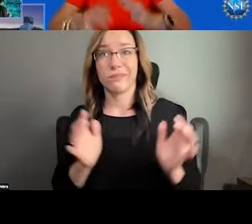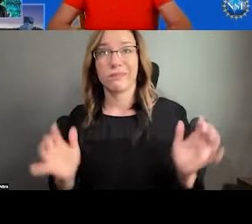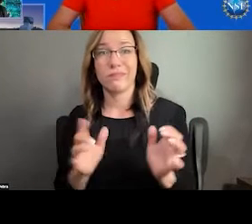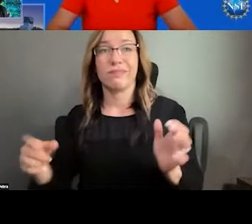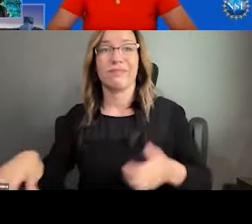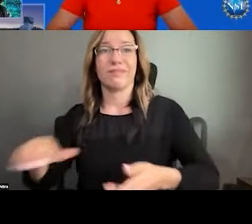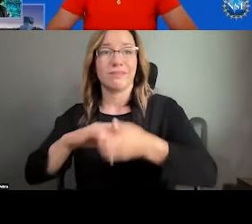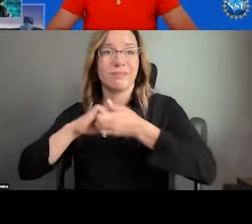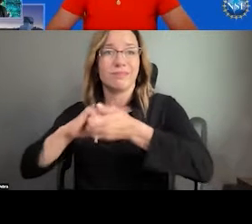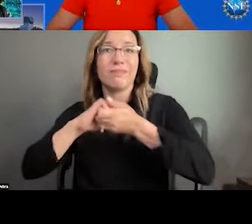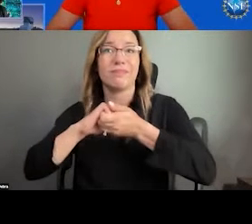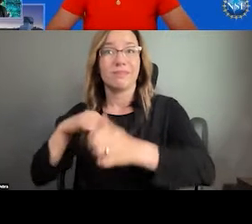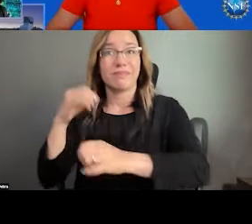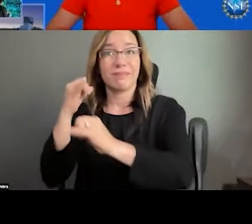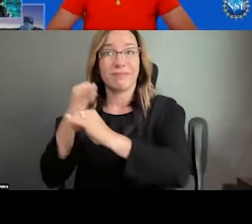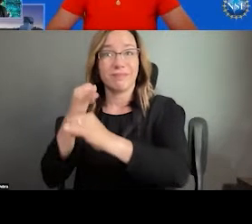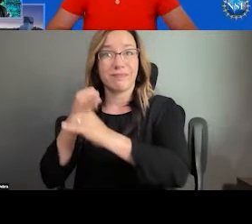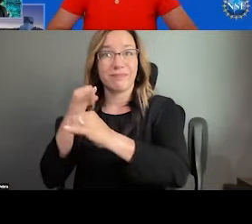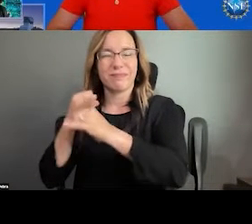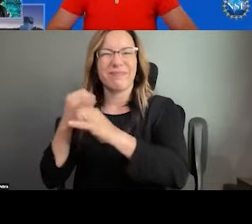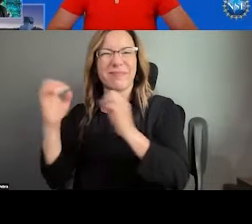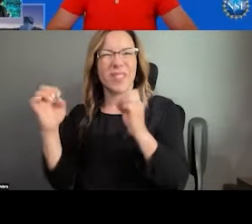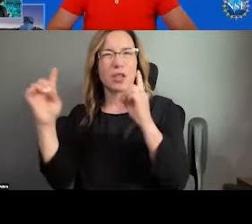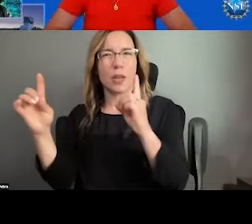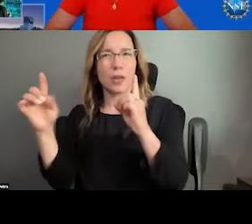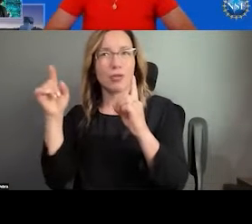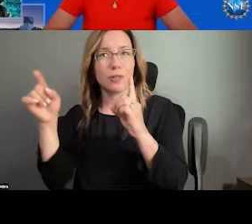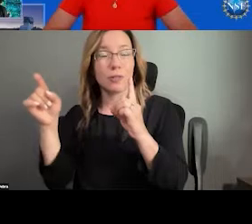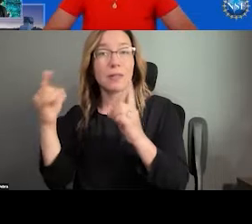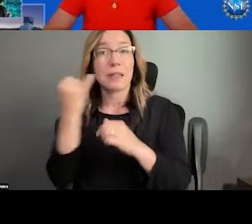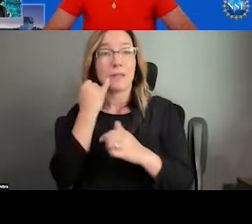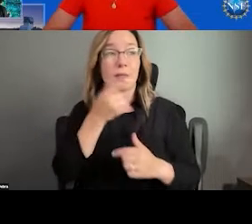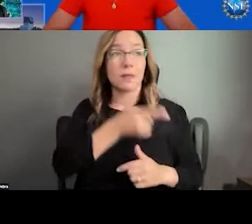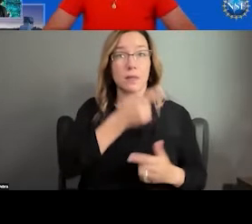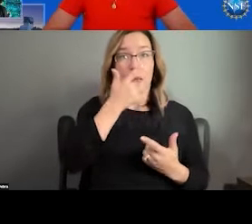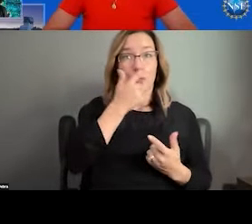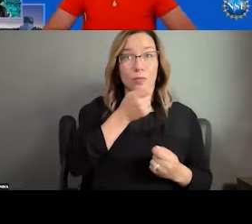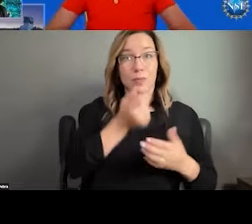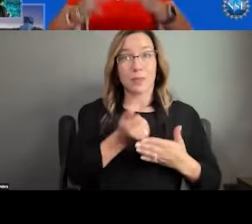an institution of higher education when there was interest in submitting a proposal.